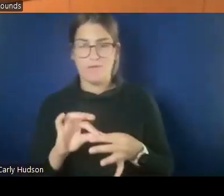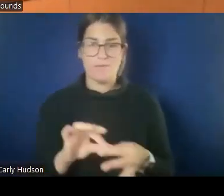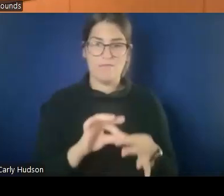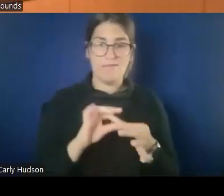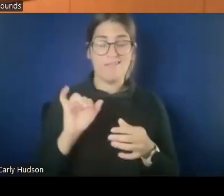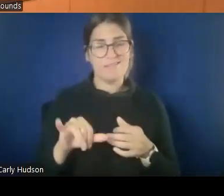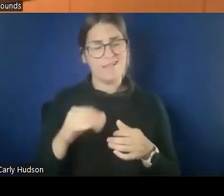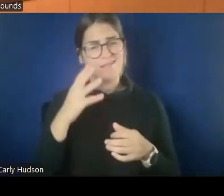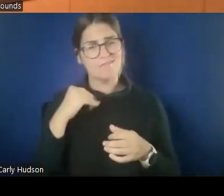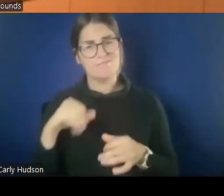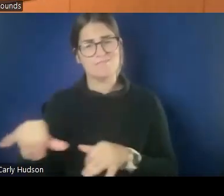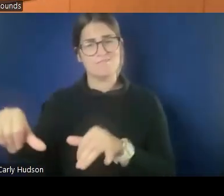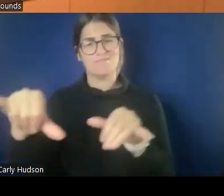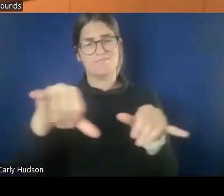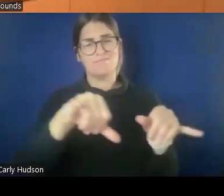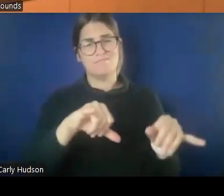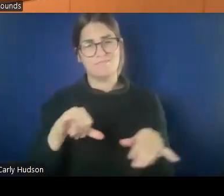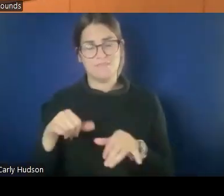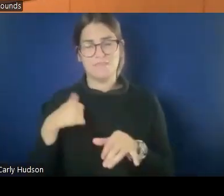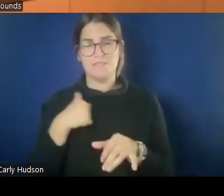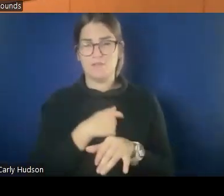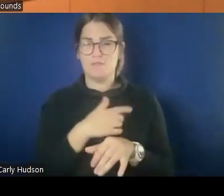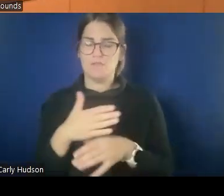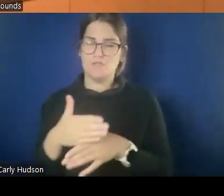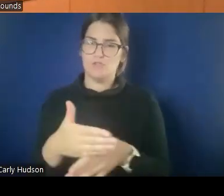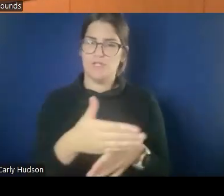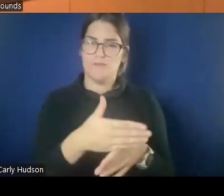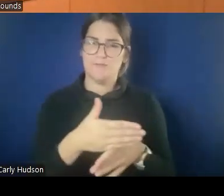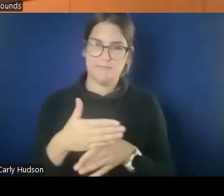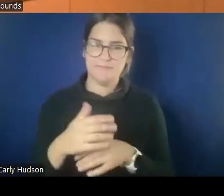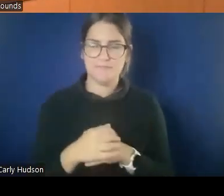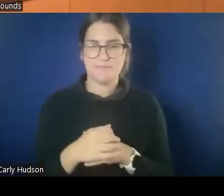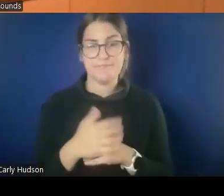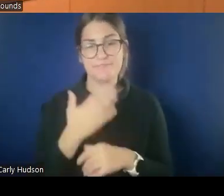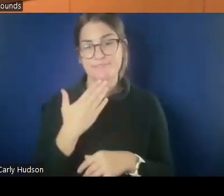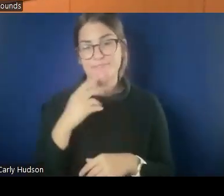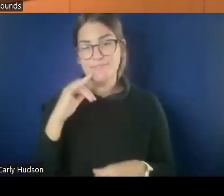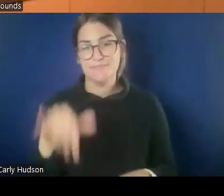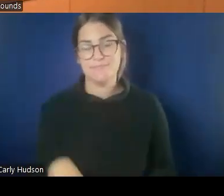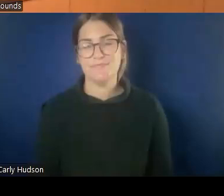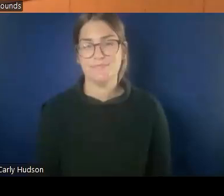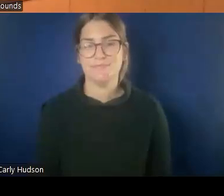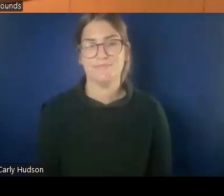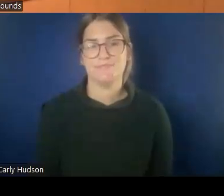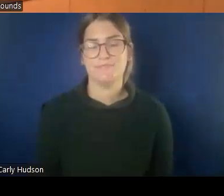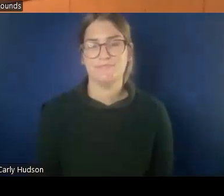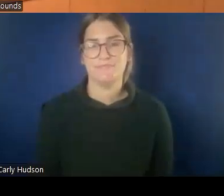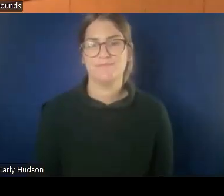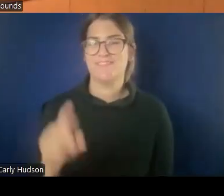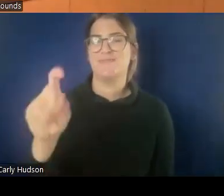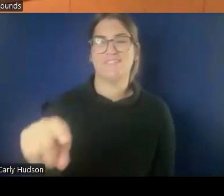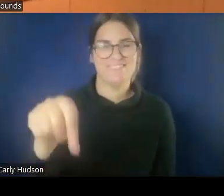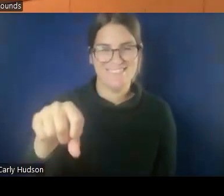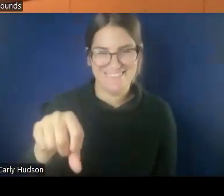that uh we share all of us together so thank you for that and and and a question um where where